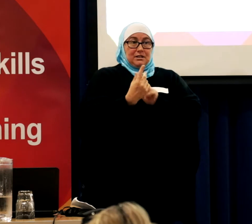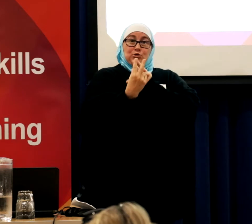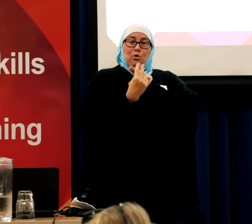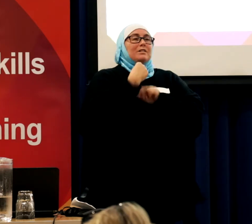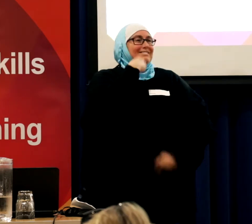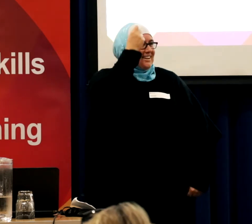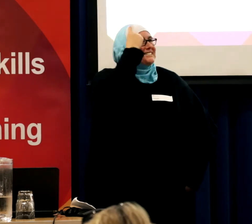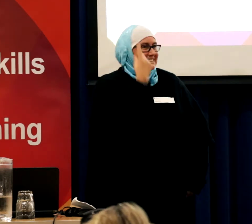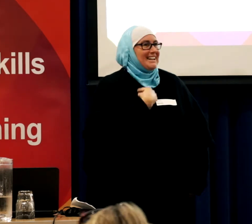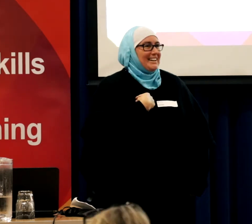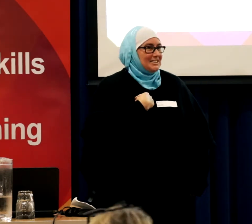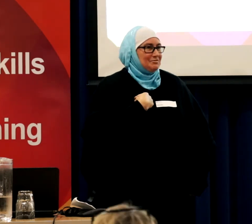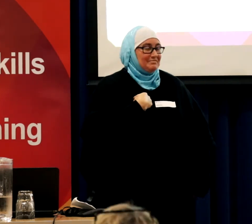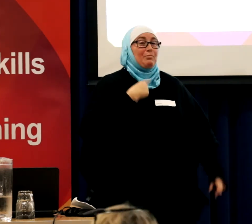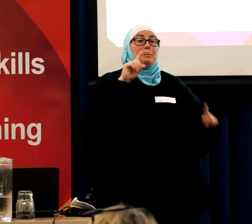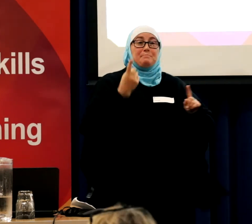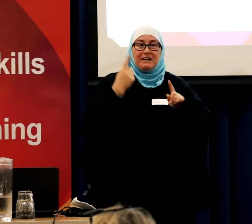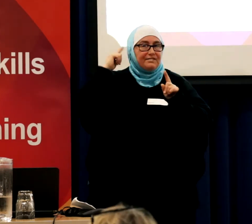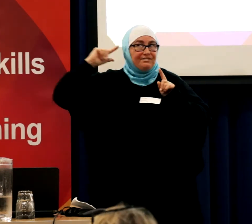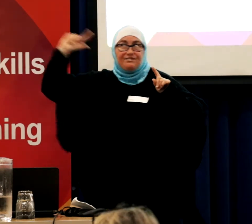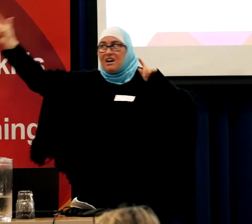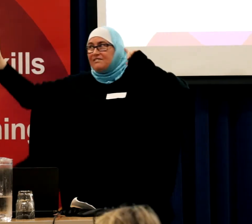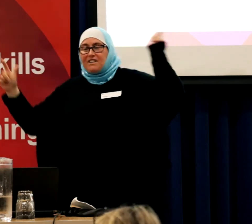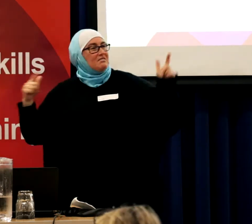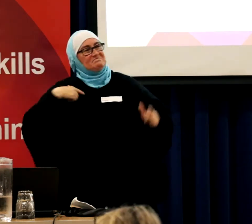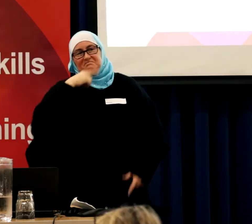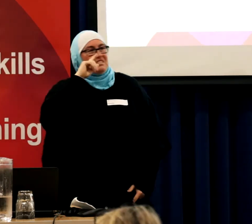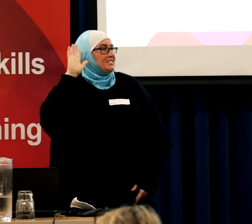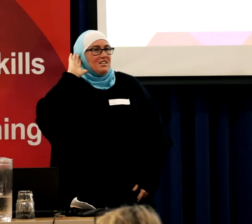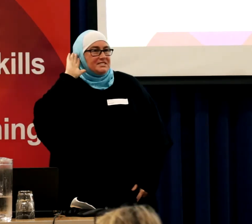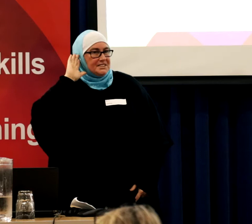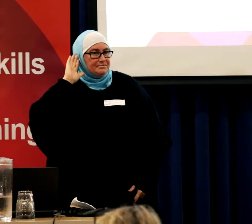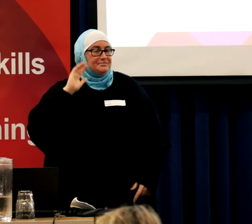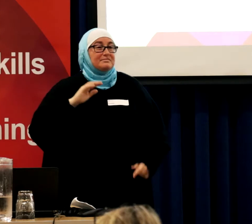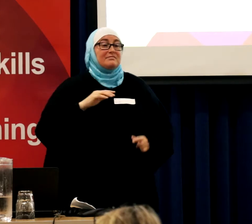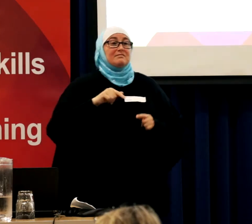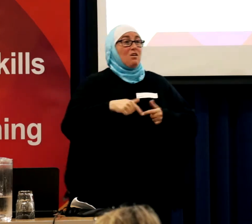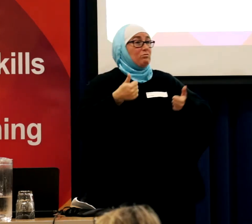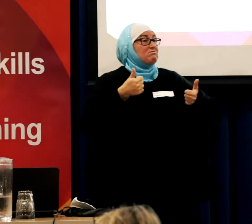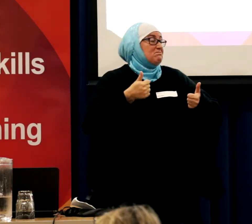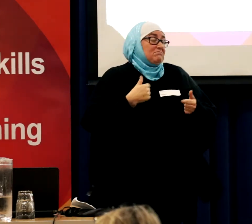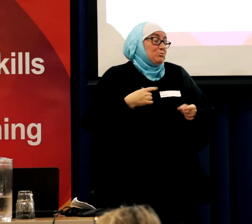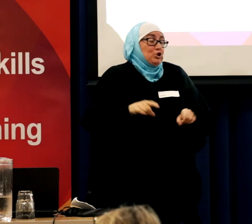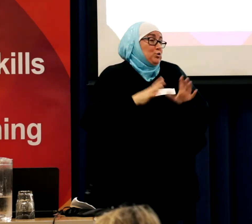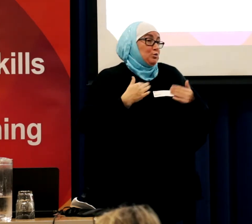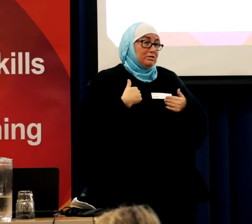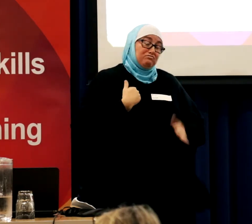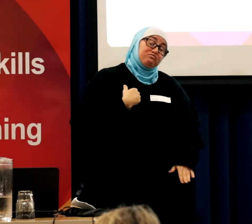So I would wear that, and if I sat in front of the person, I was able to understand their speech, but external noises, no.